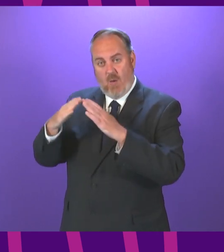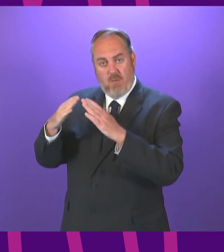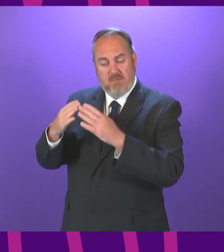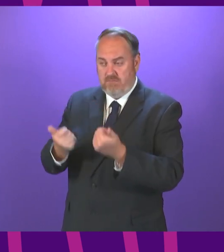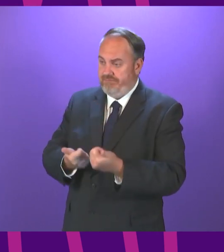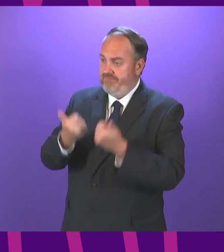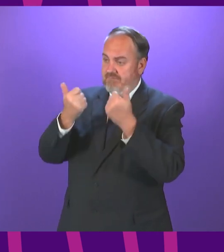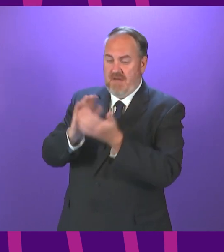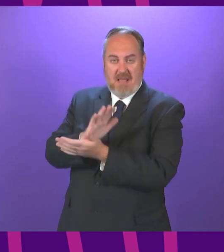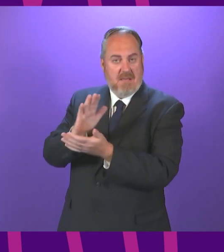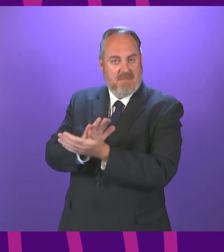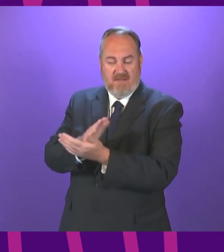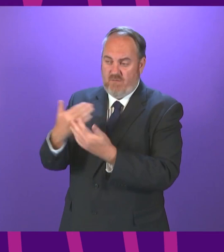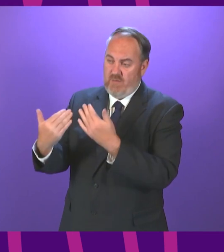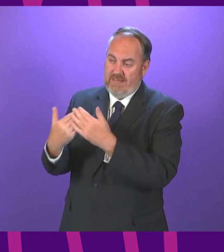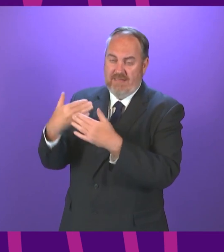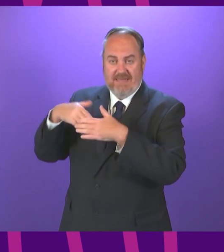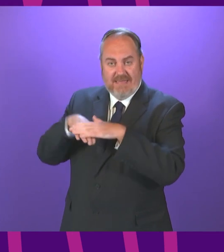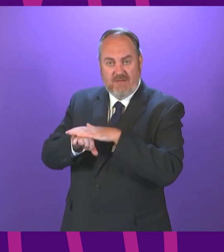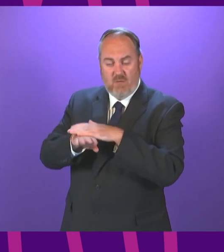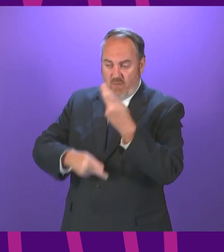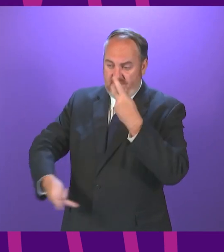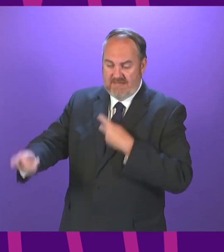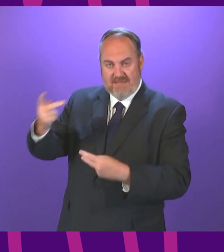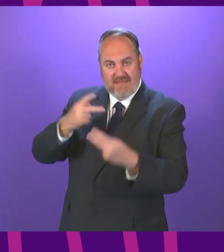and that increased numbers are supporting daily visits and multiple visitors. However,